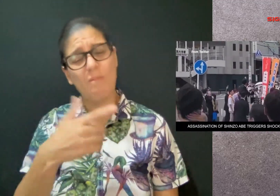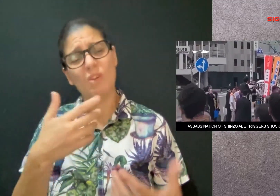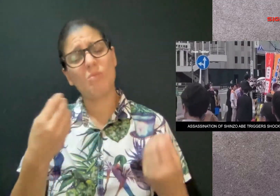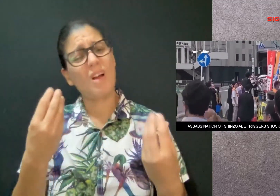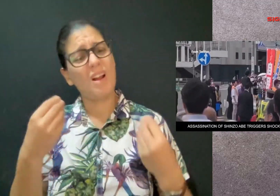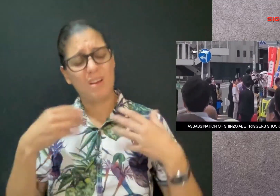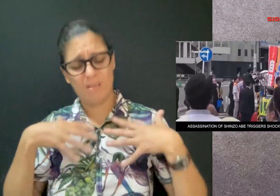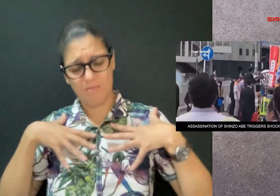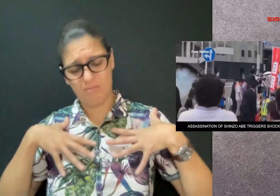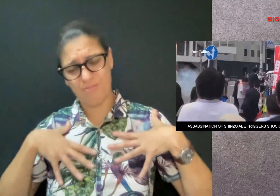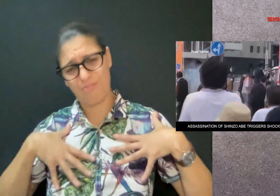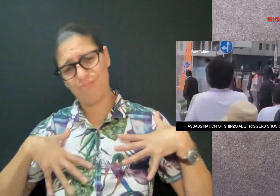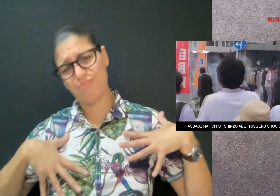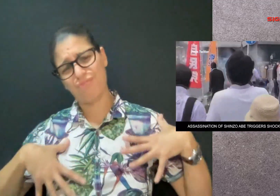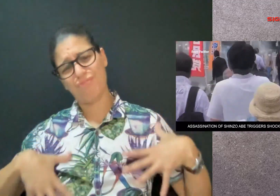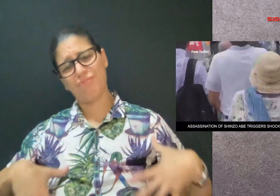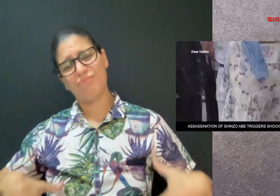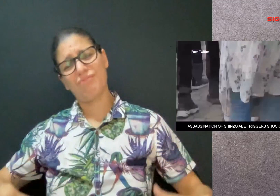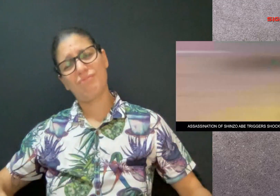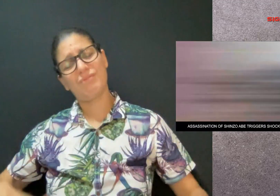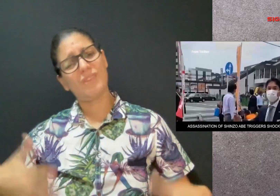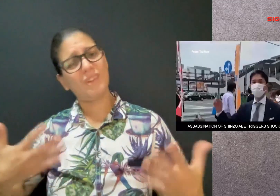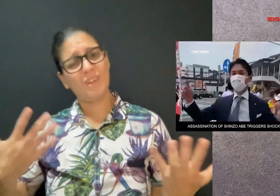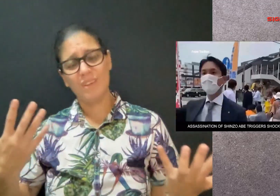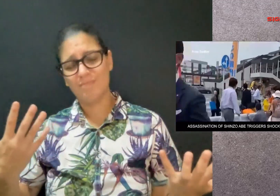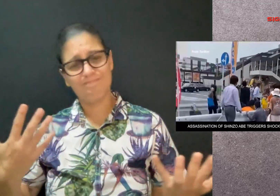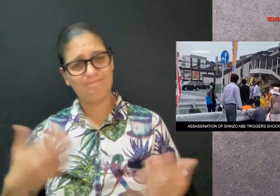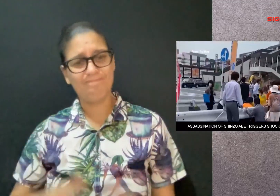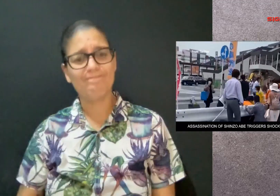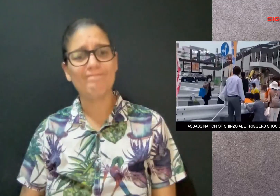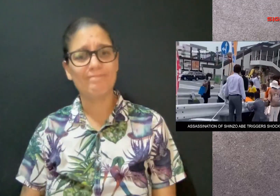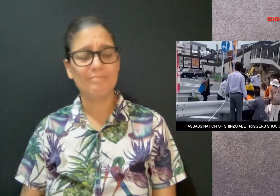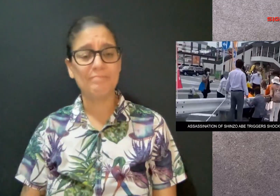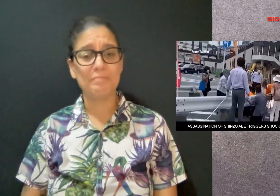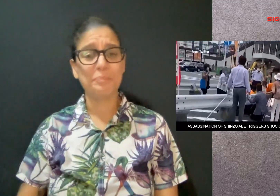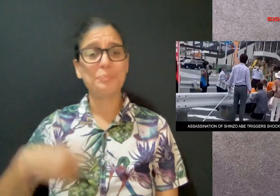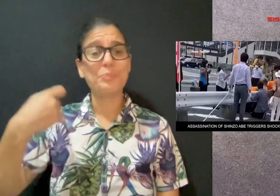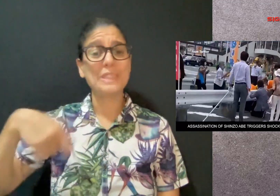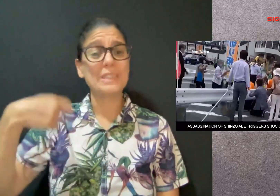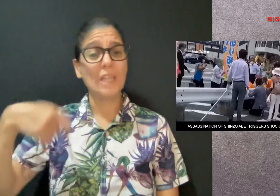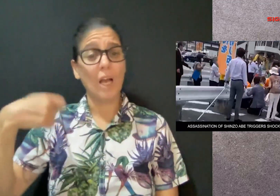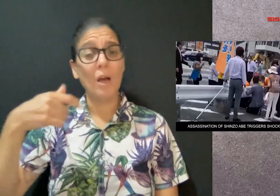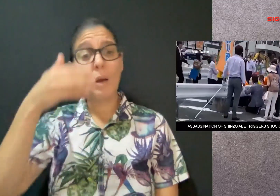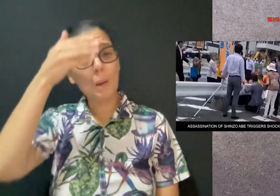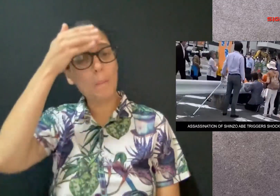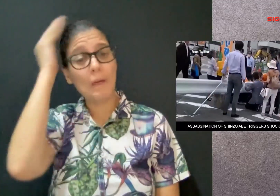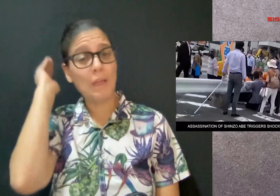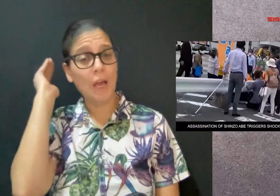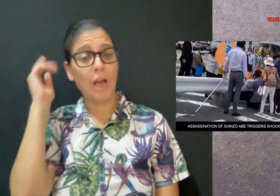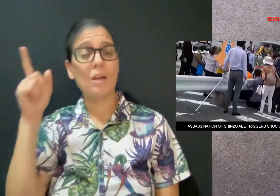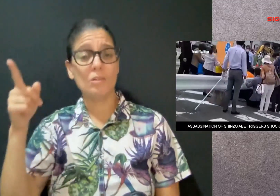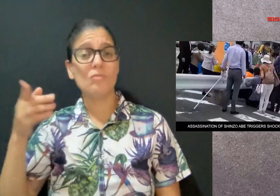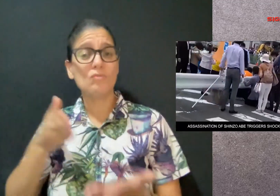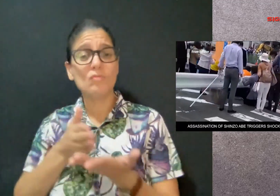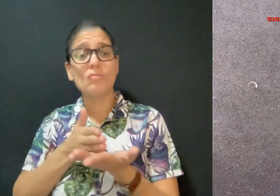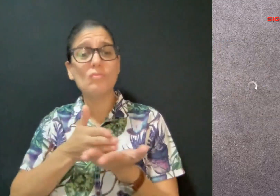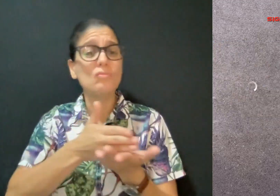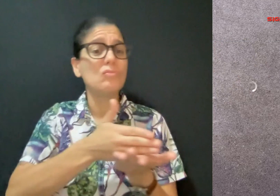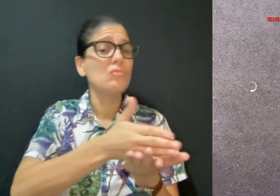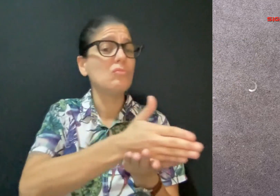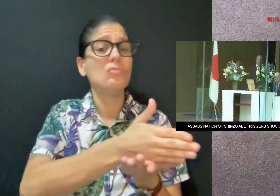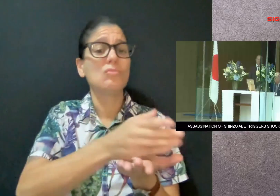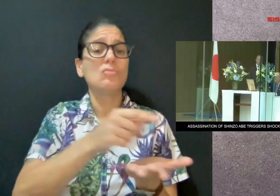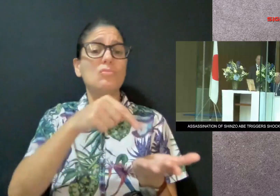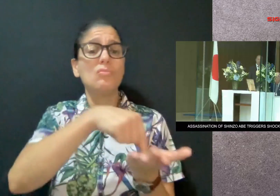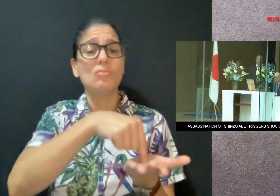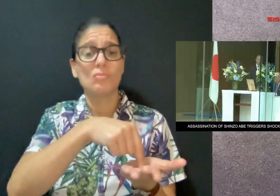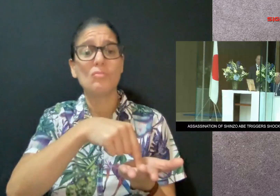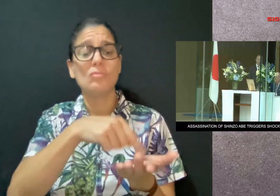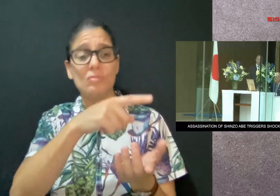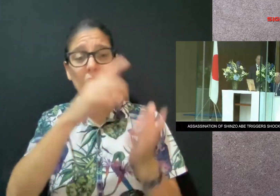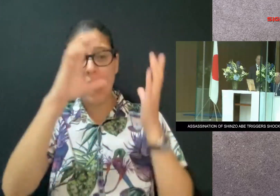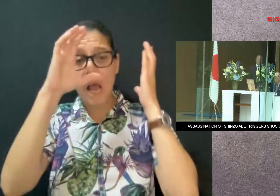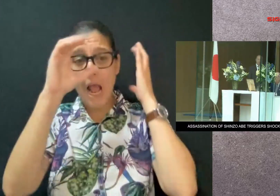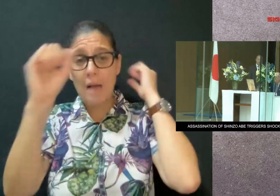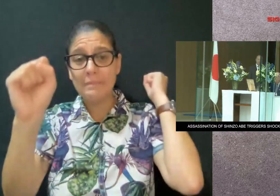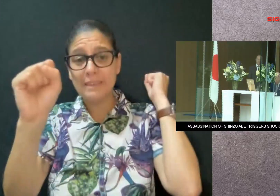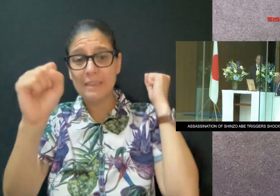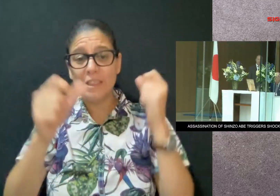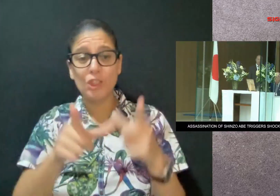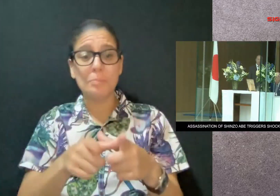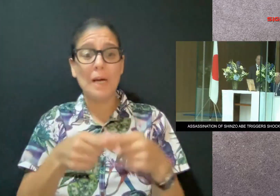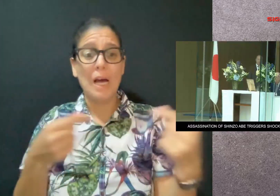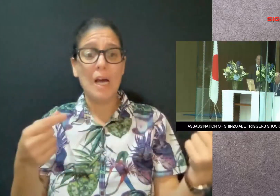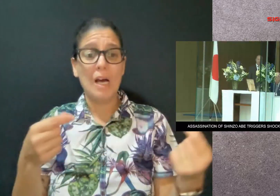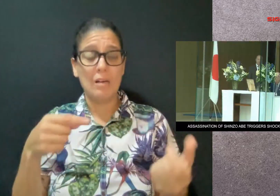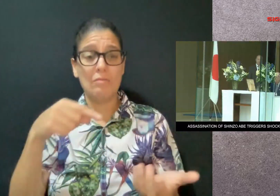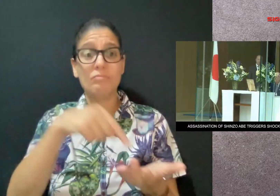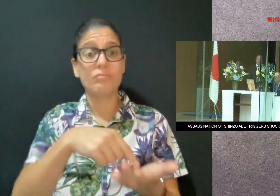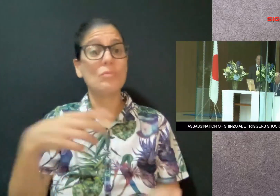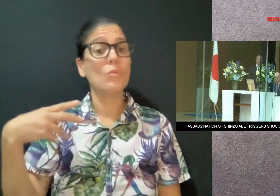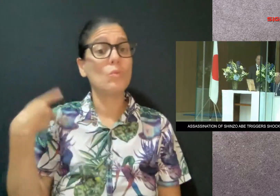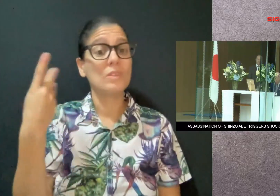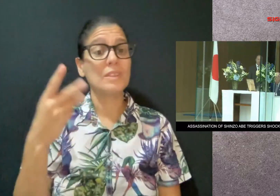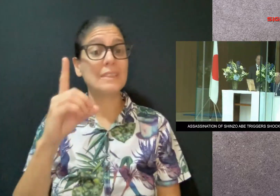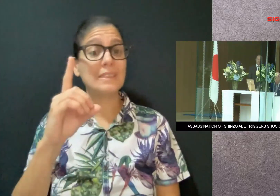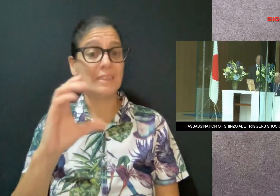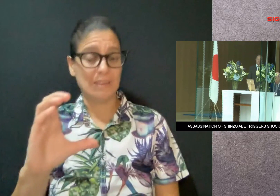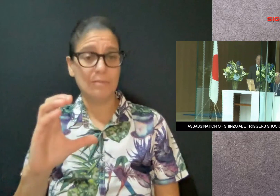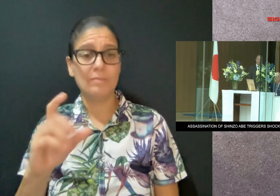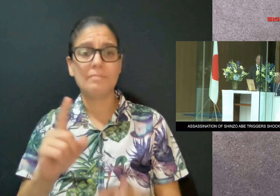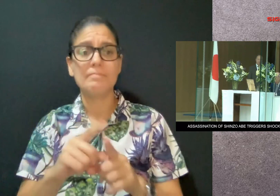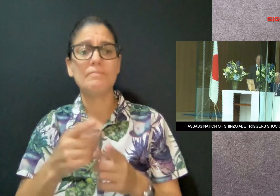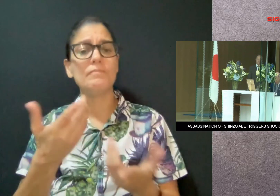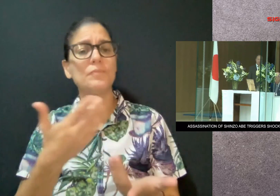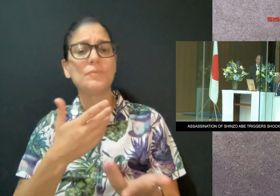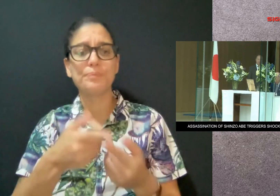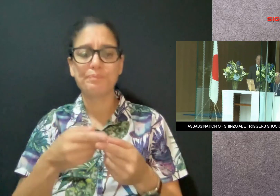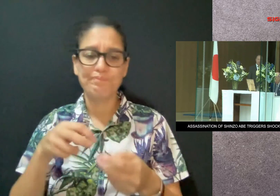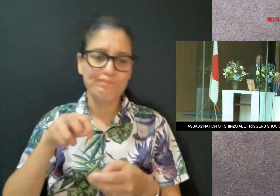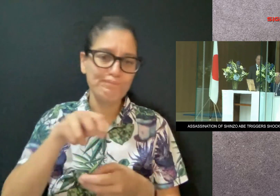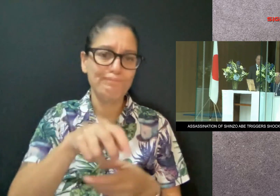doctor say Abe bled to death President Biden stopped by the Japanese ambassador's residence in